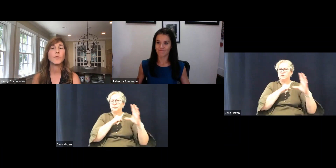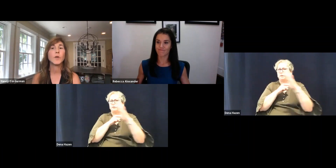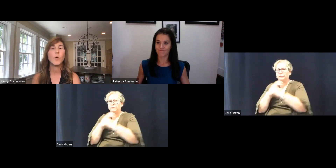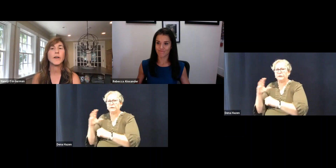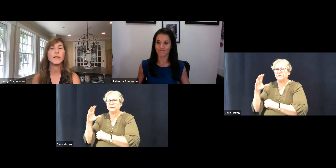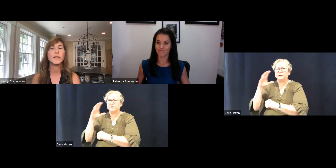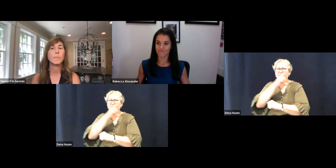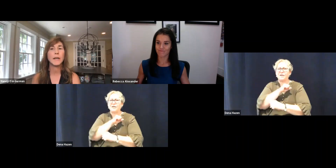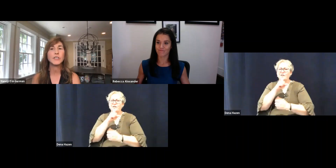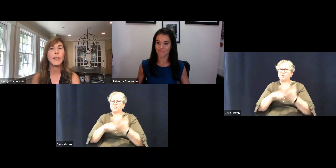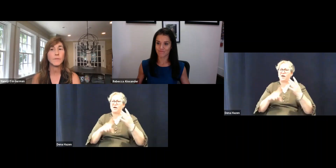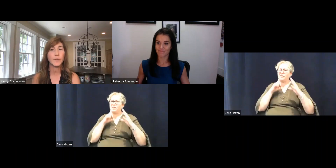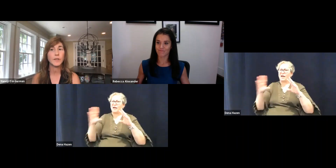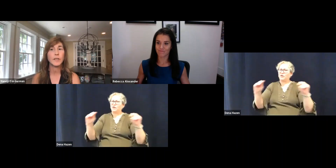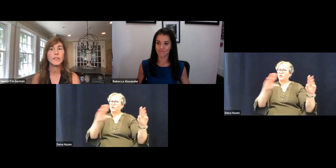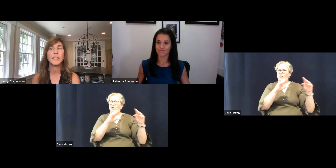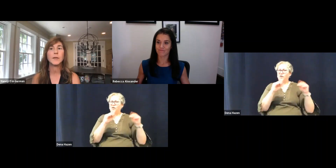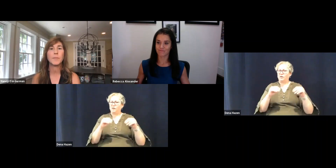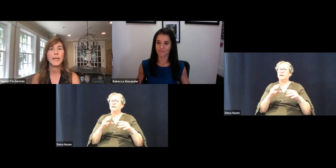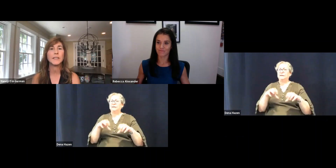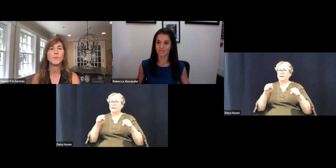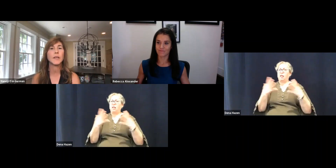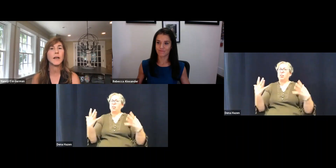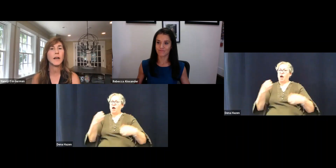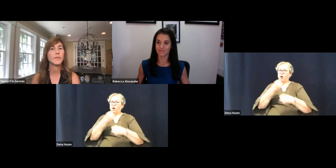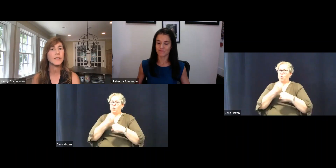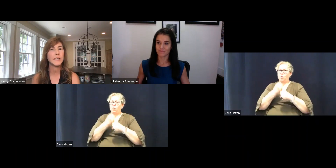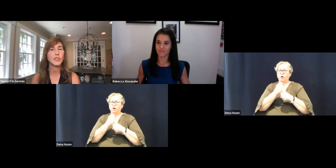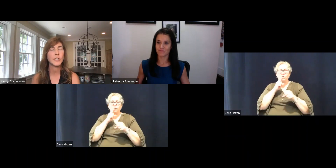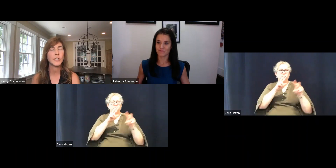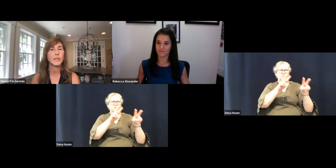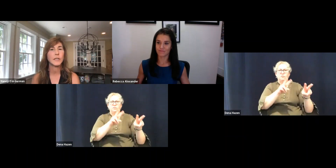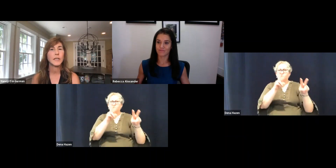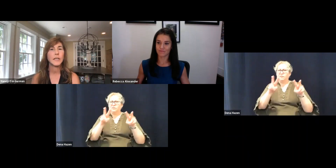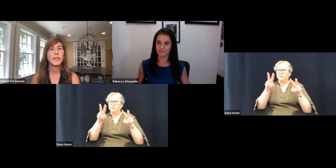It requires much effort to keep pace with the conversation.